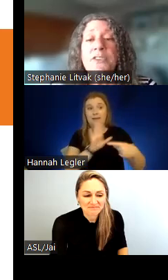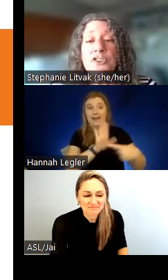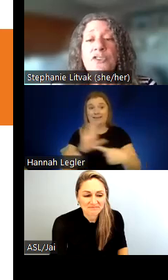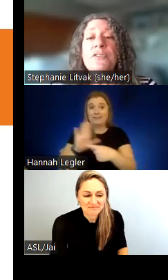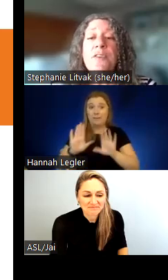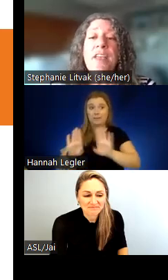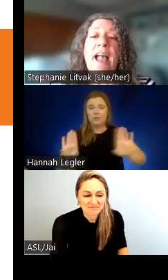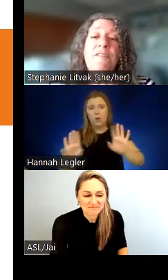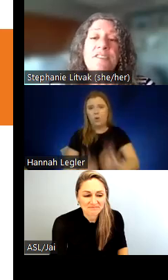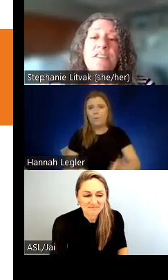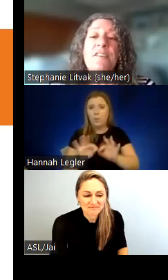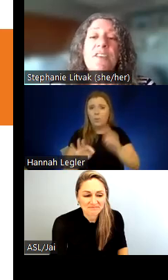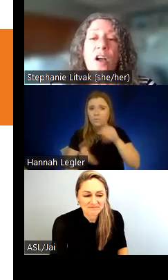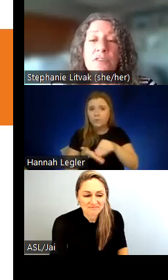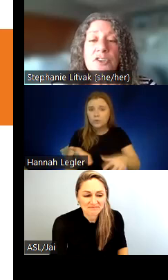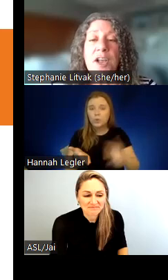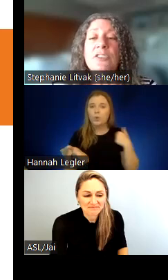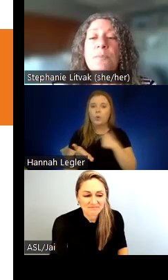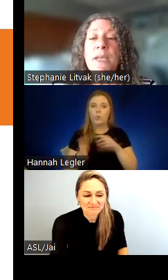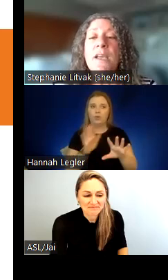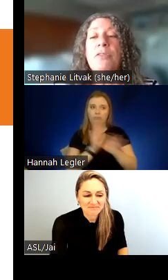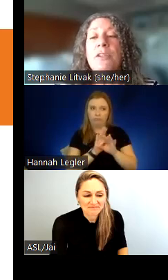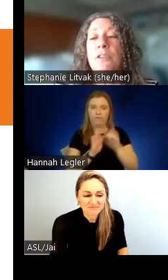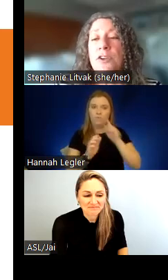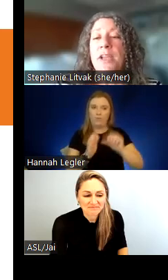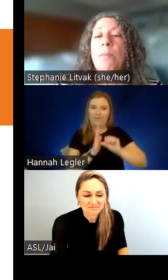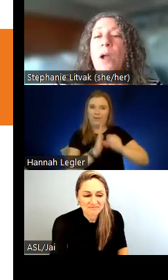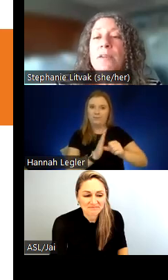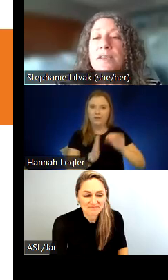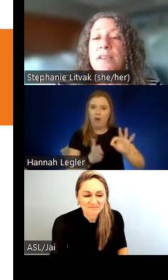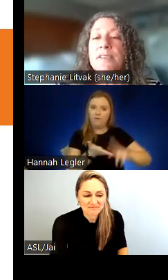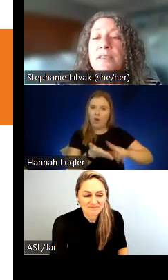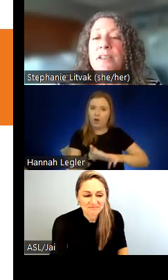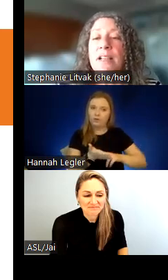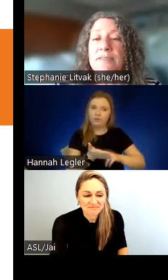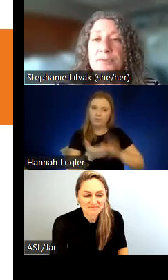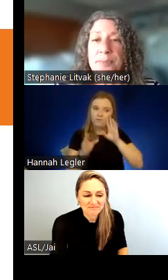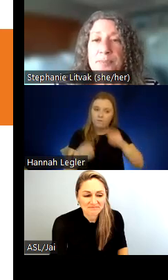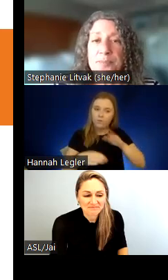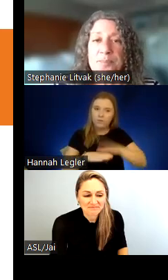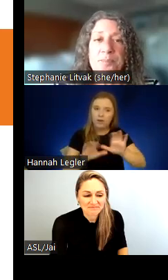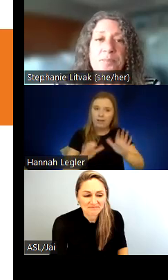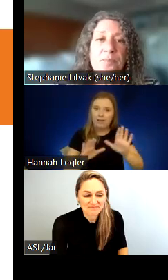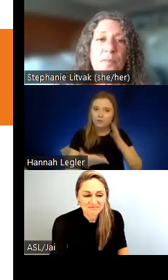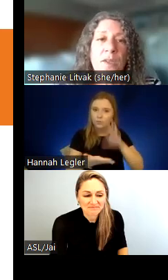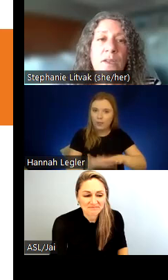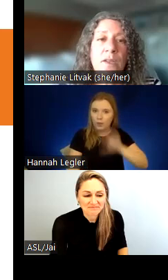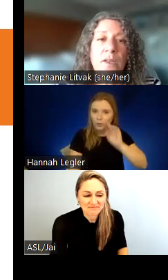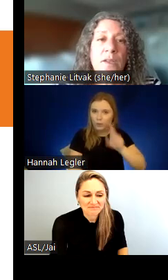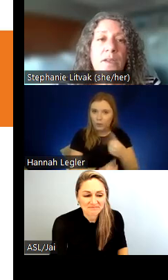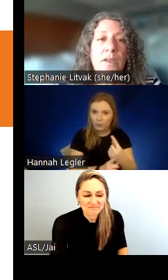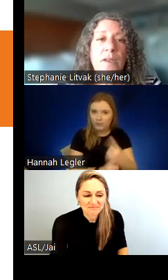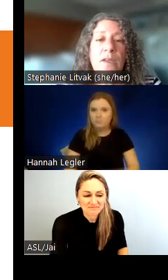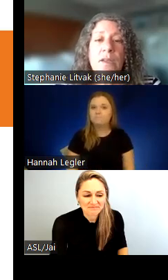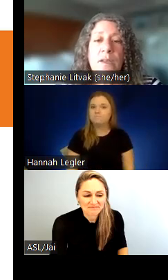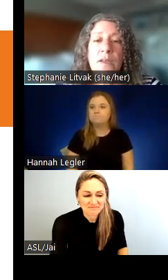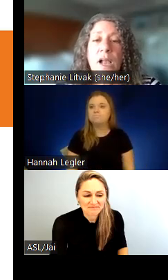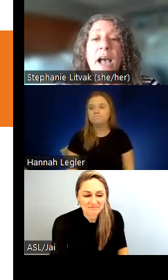choose for the emphasis of the contract to be on the learning process in the classroom.